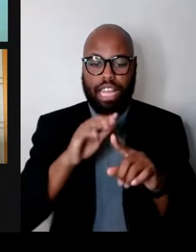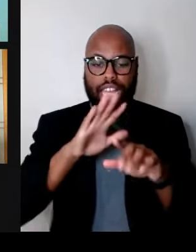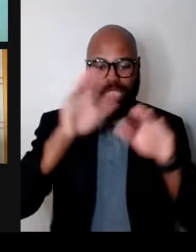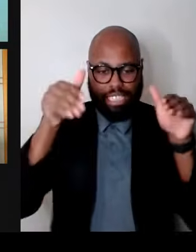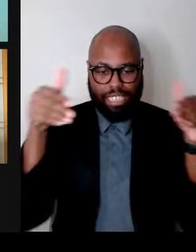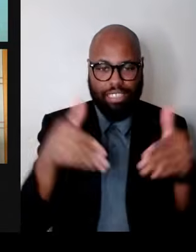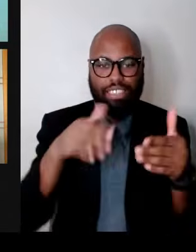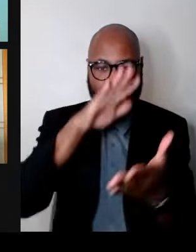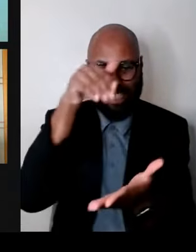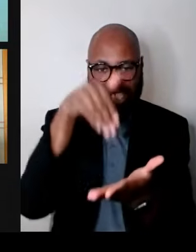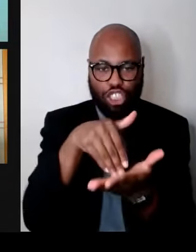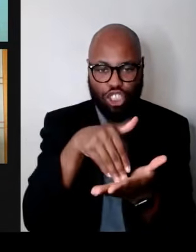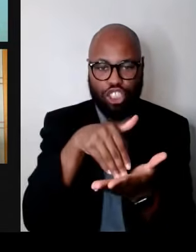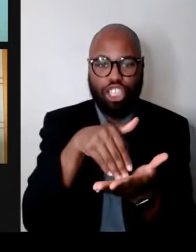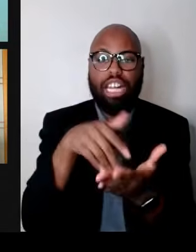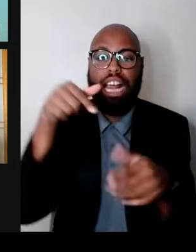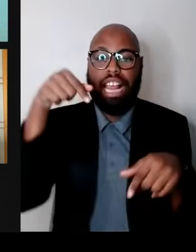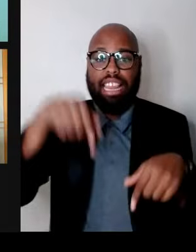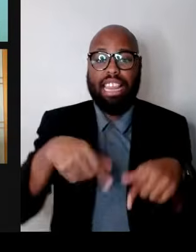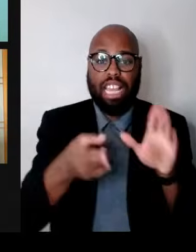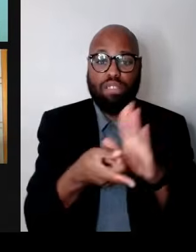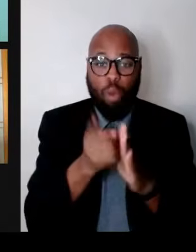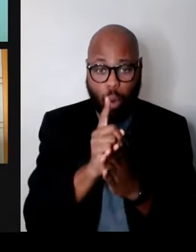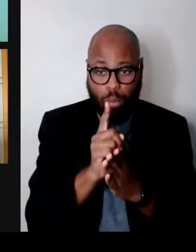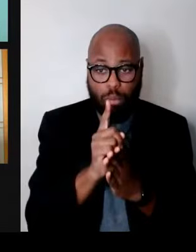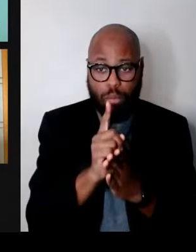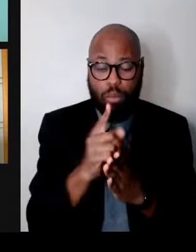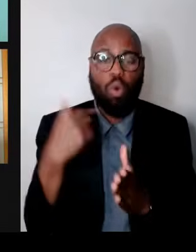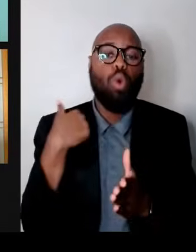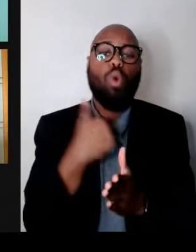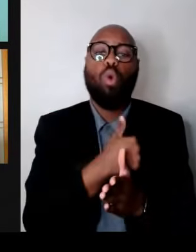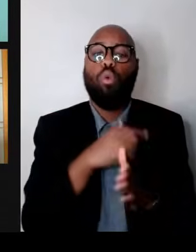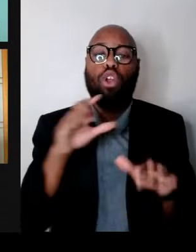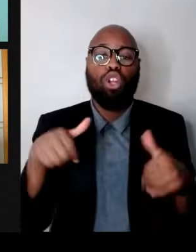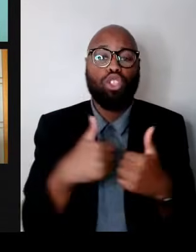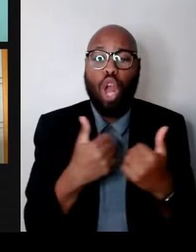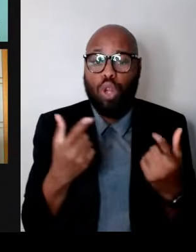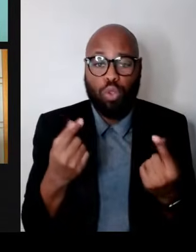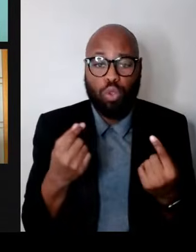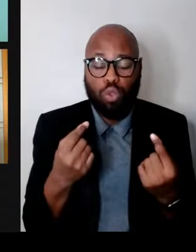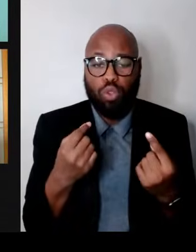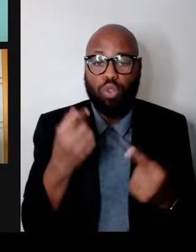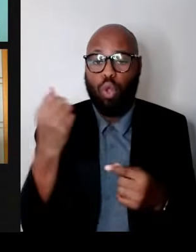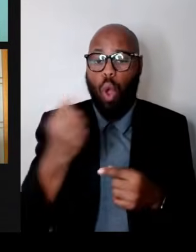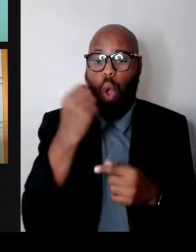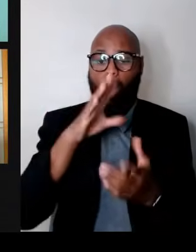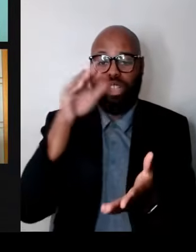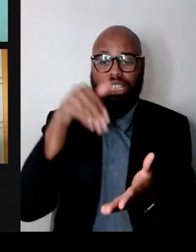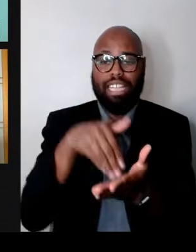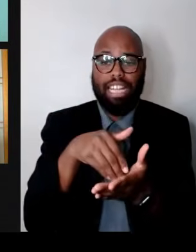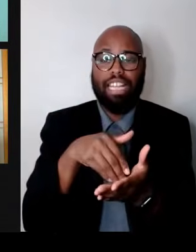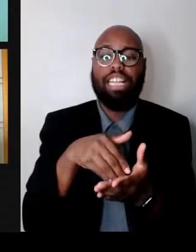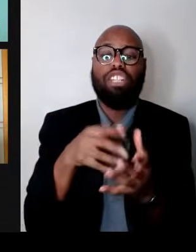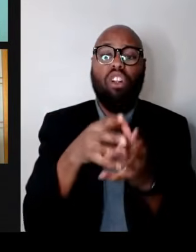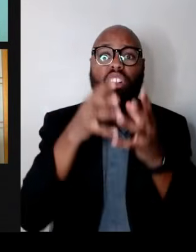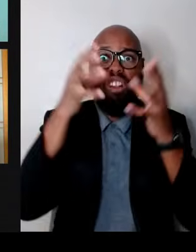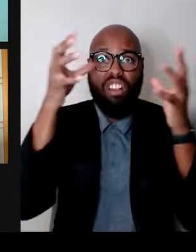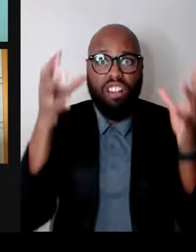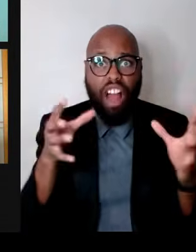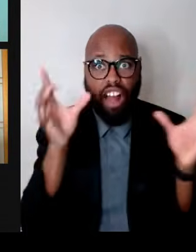And in this moment, we are challenged to hold the center in the face of much violence coming at us incessantly.